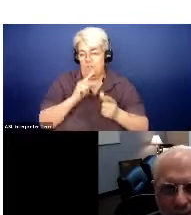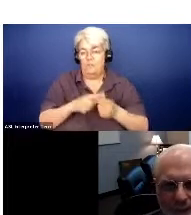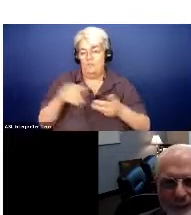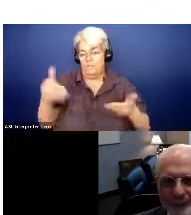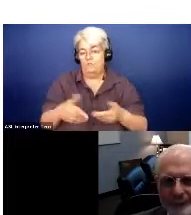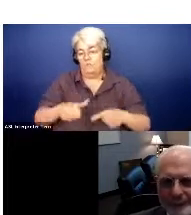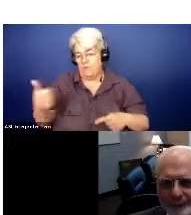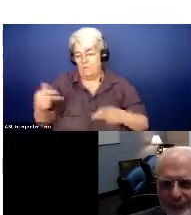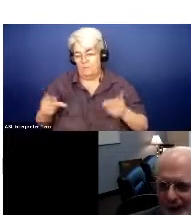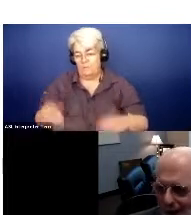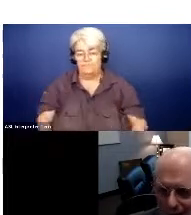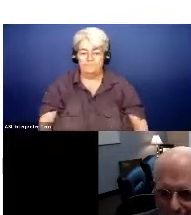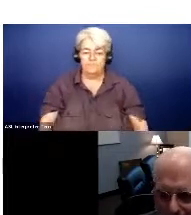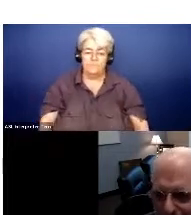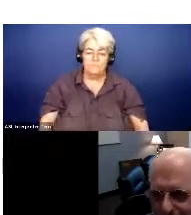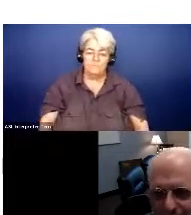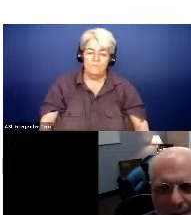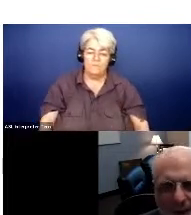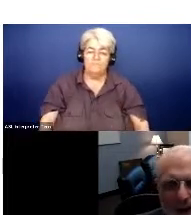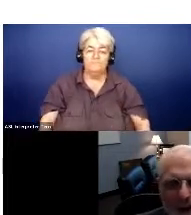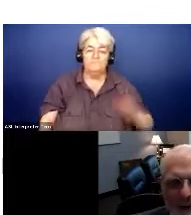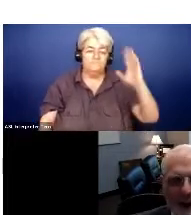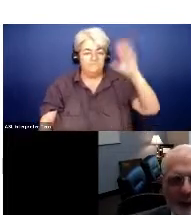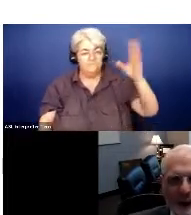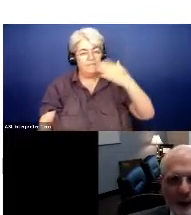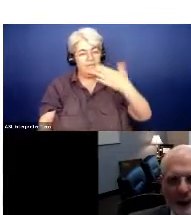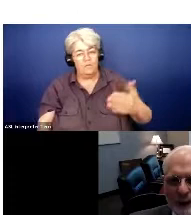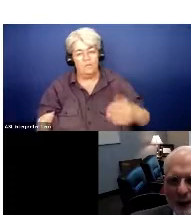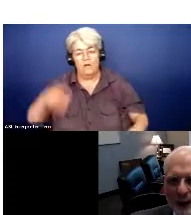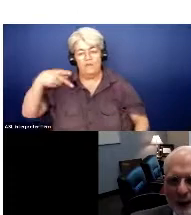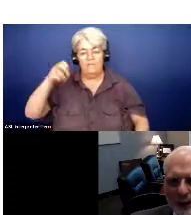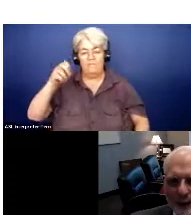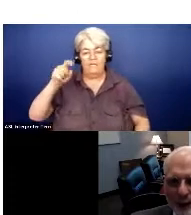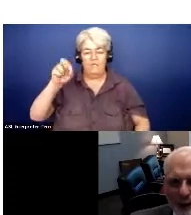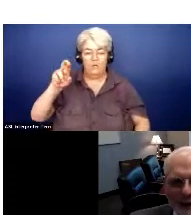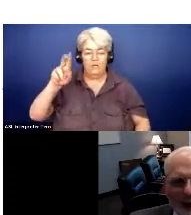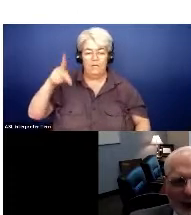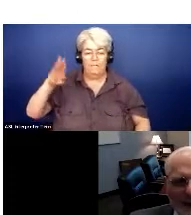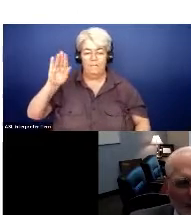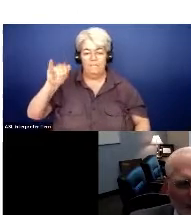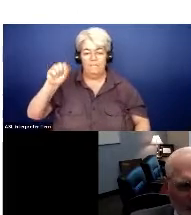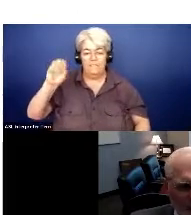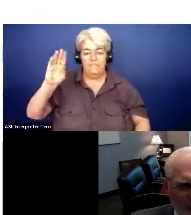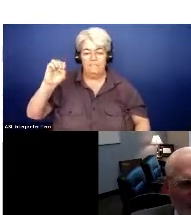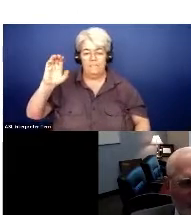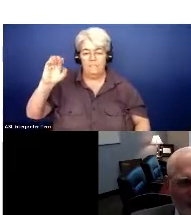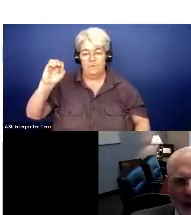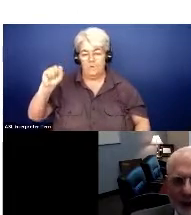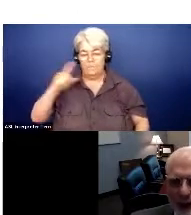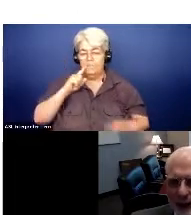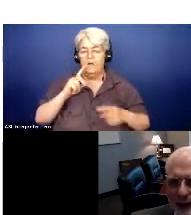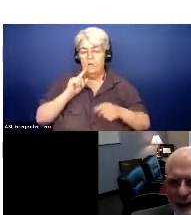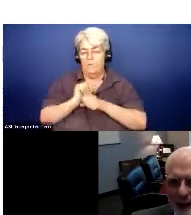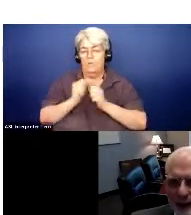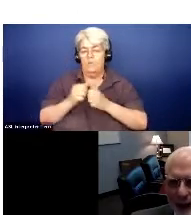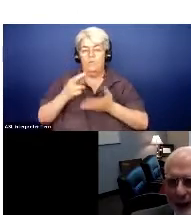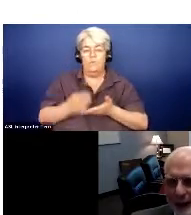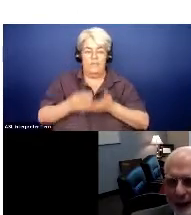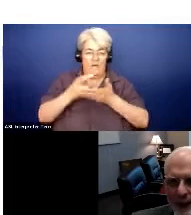Thank you, Thom. I'm Peter Bisbecos. I'm with the rehabilitation hospital of Indiana